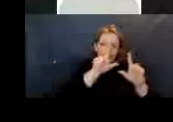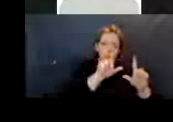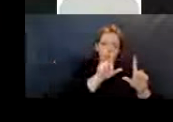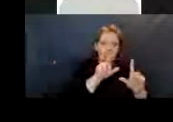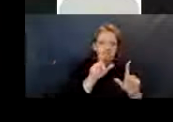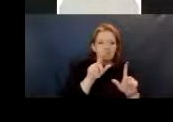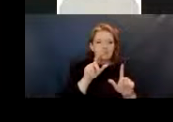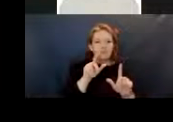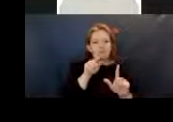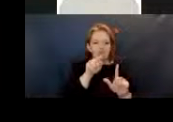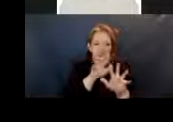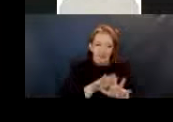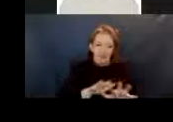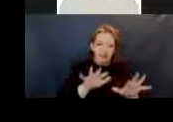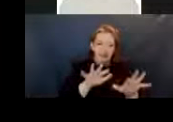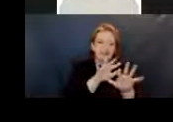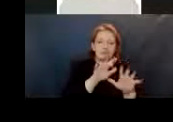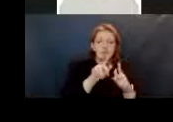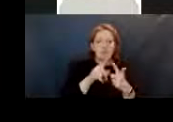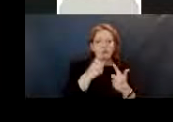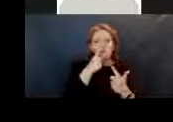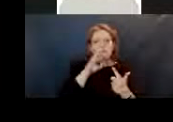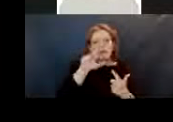clay hills to capture.